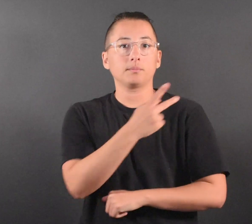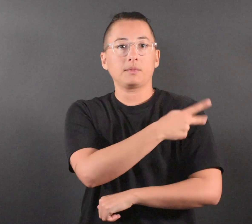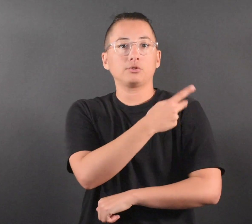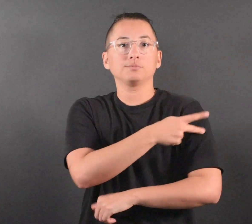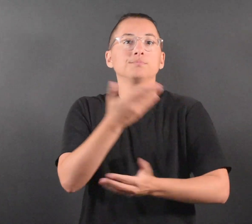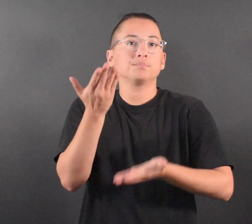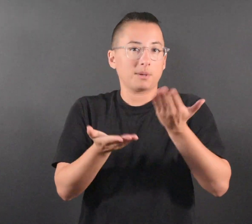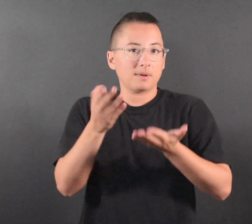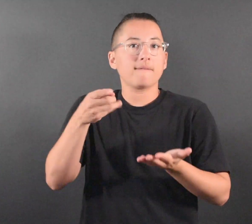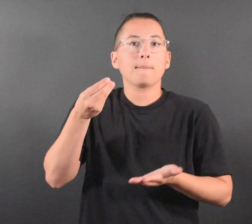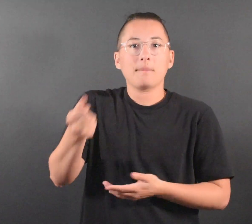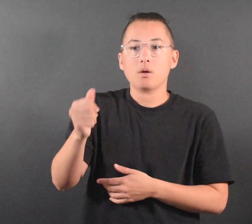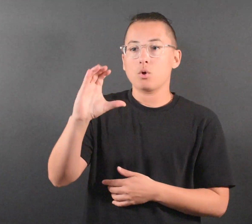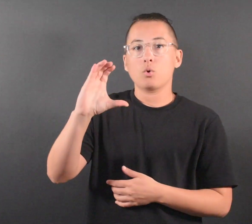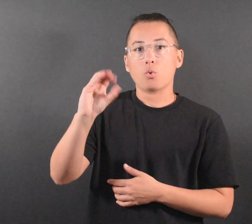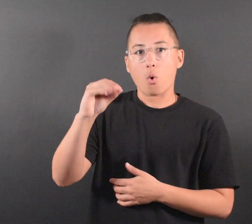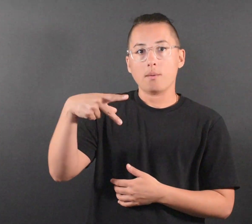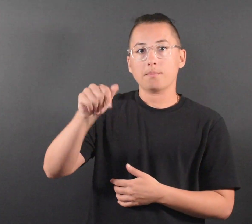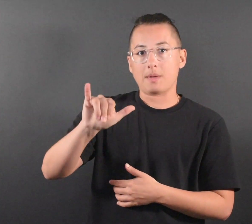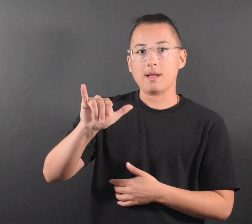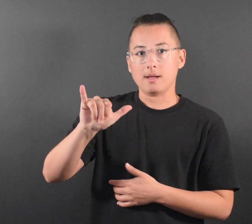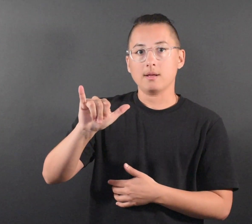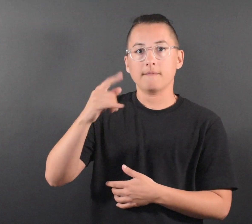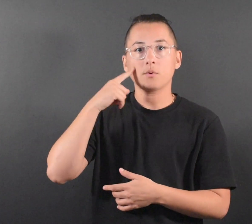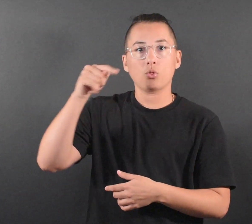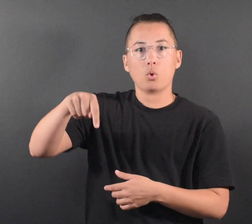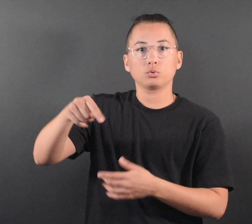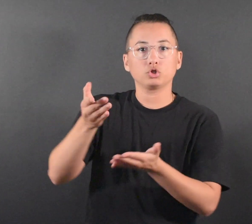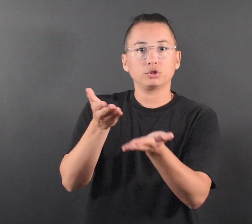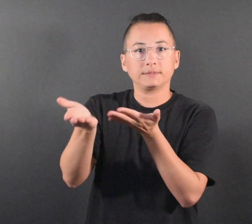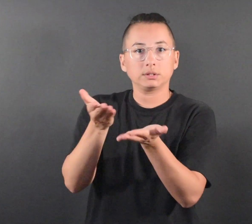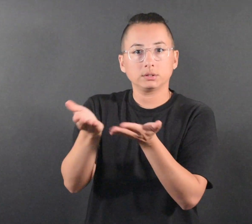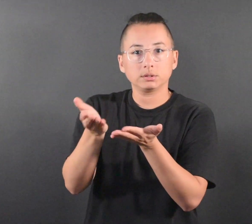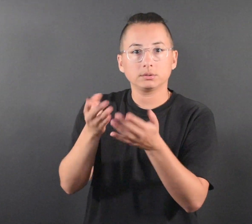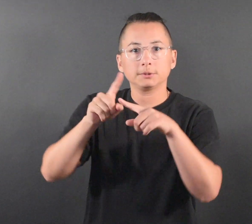Patients may have a copay for these services, depending on their insurance type. Talk